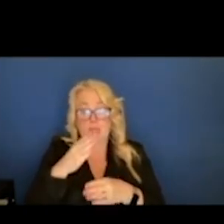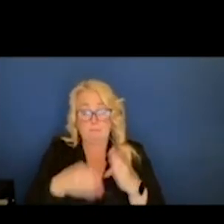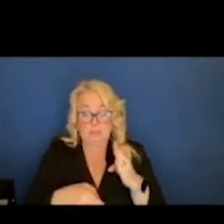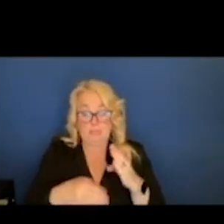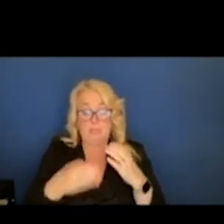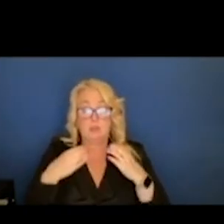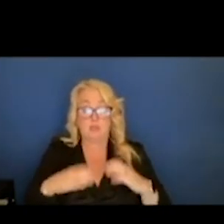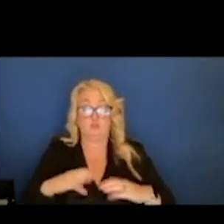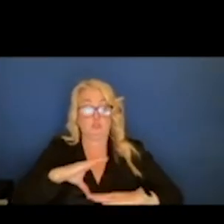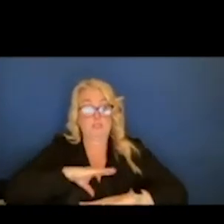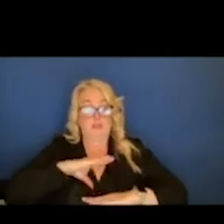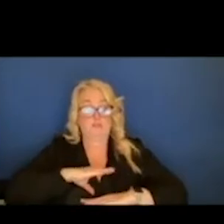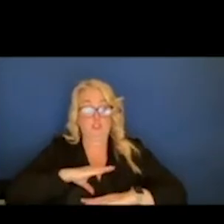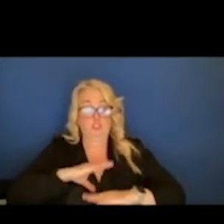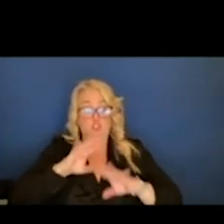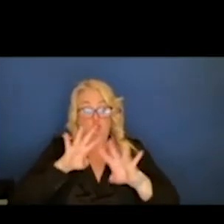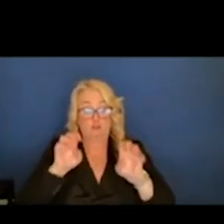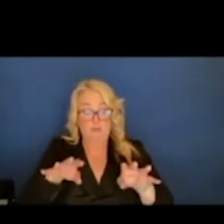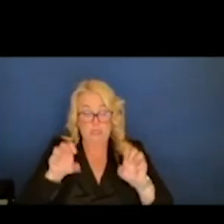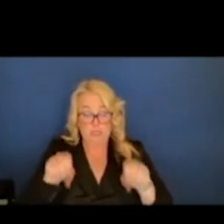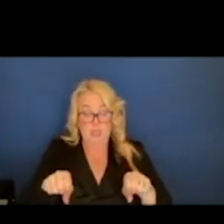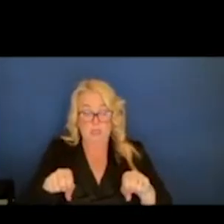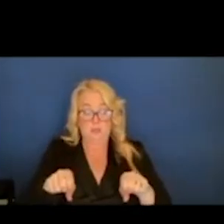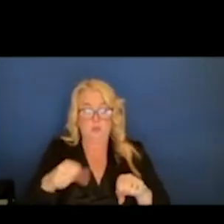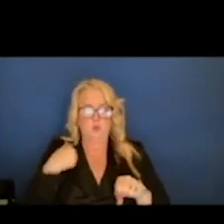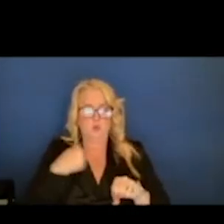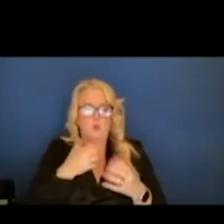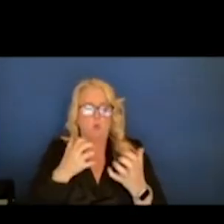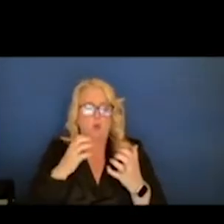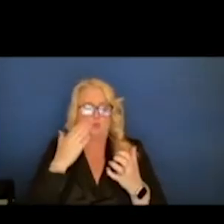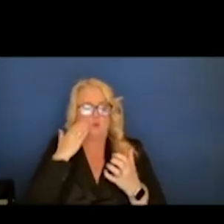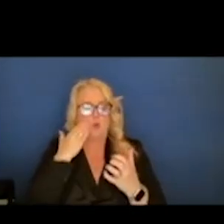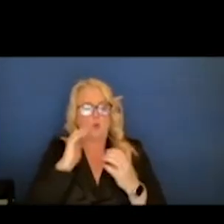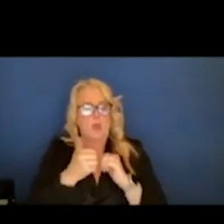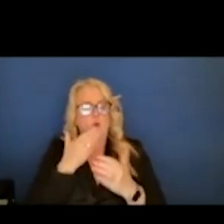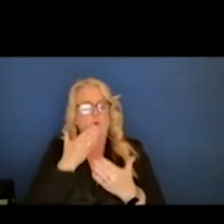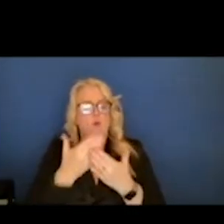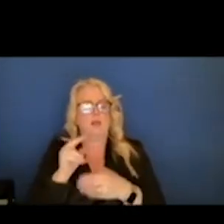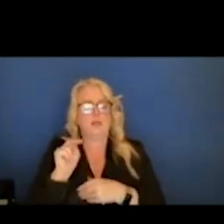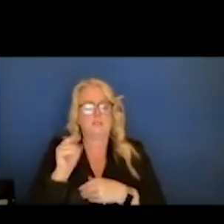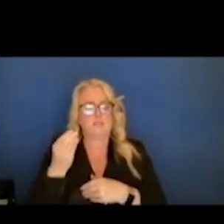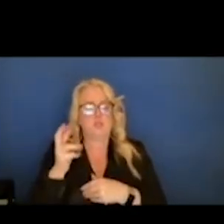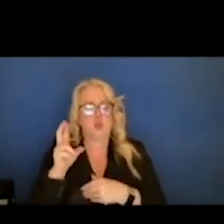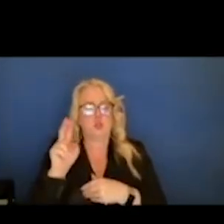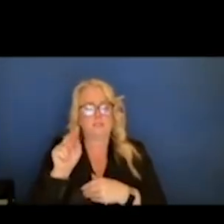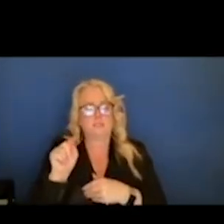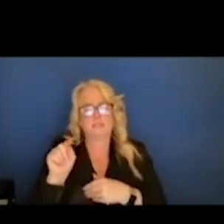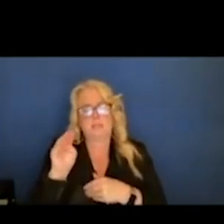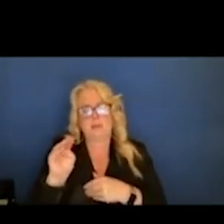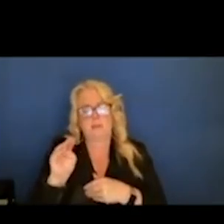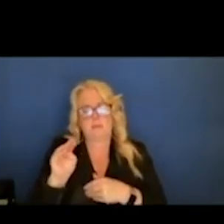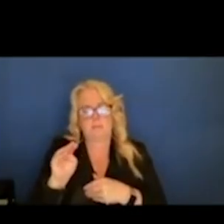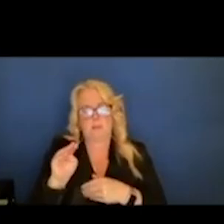Complete our customer satisfaction survey. We want to know how well NCRTM serves your needs.